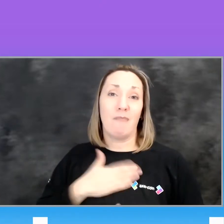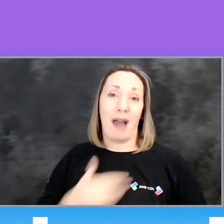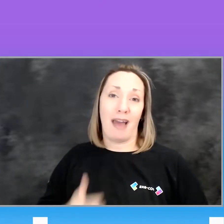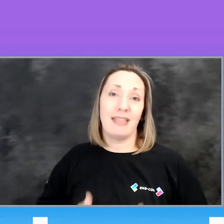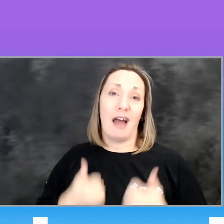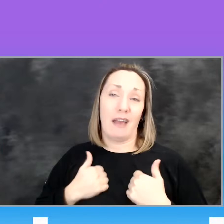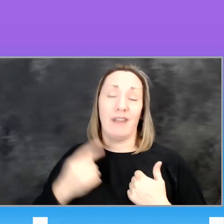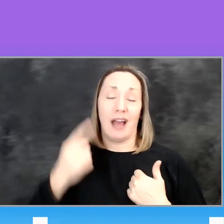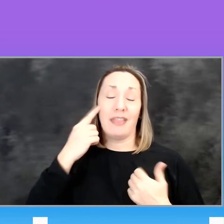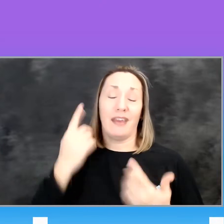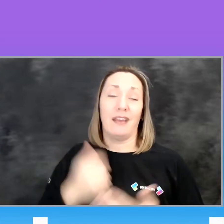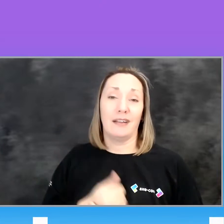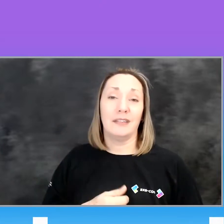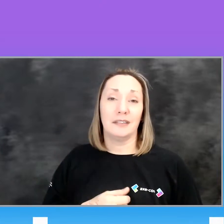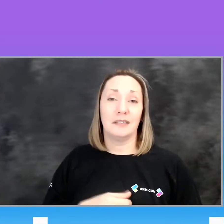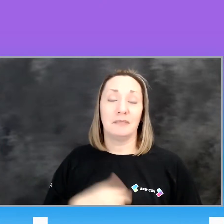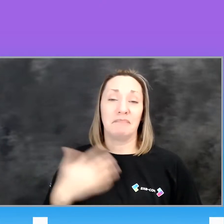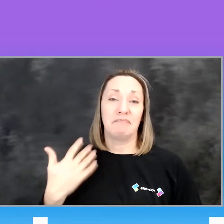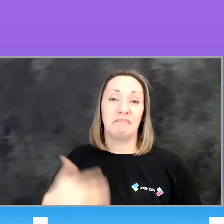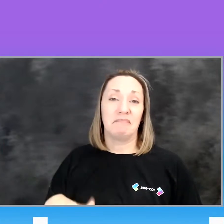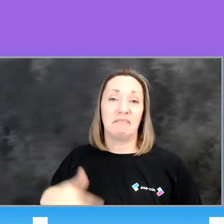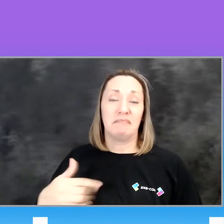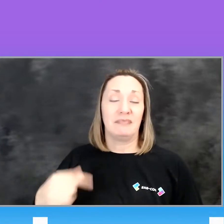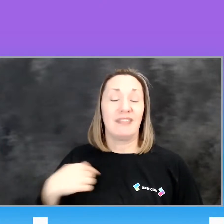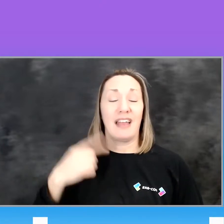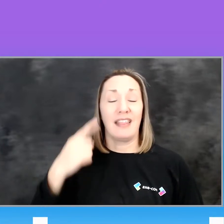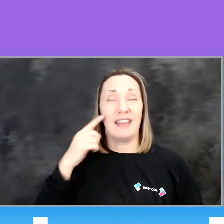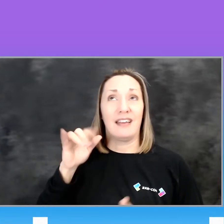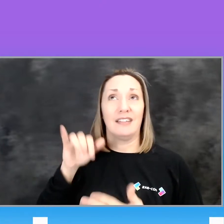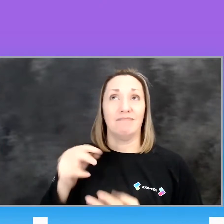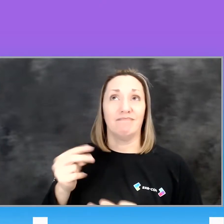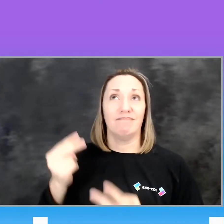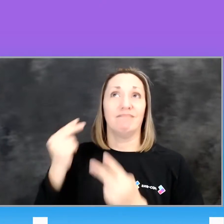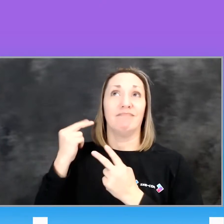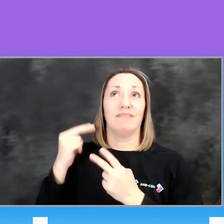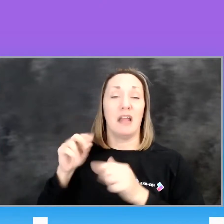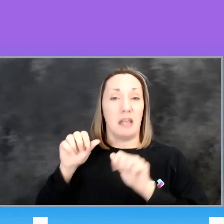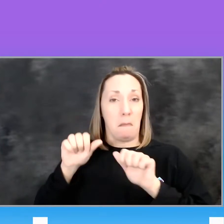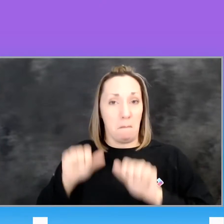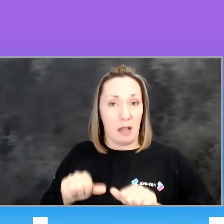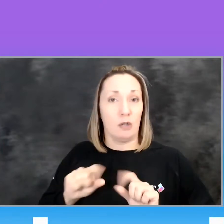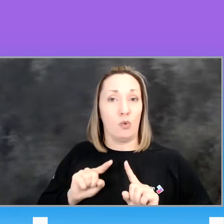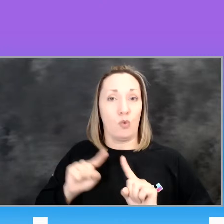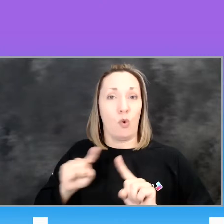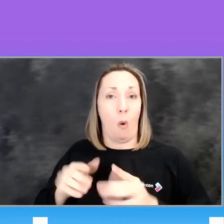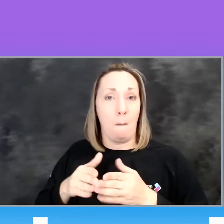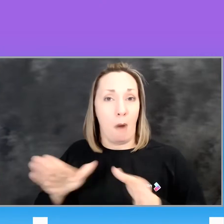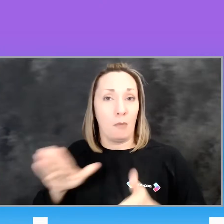That saved my life, I think. I think that that ability to go to